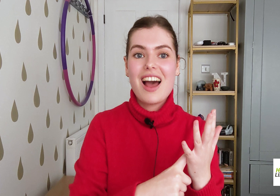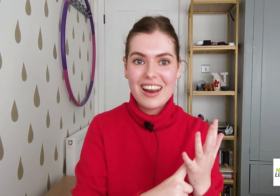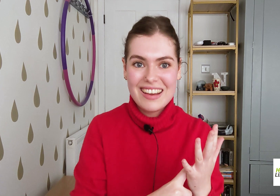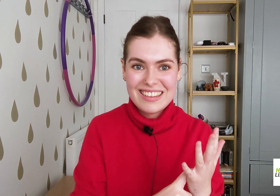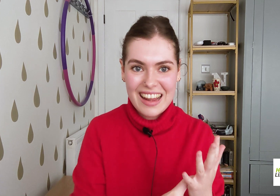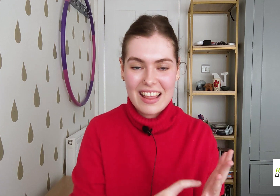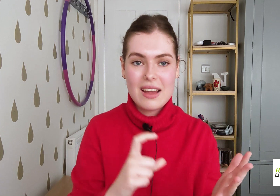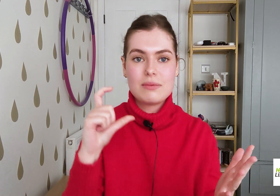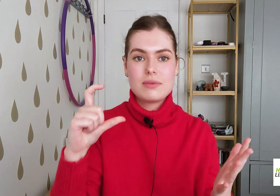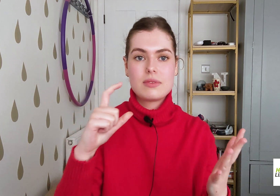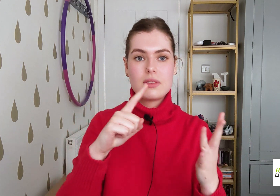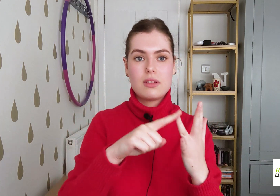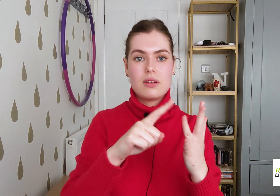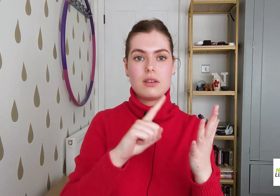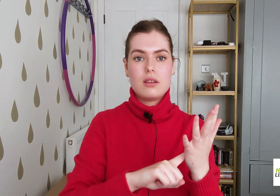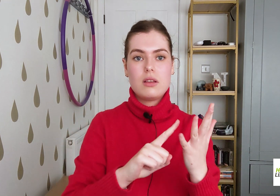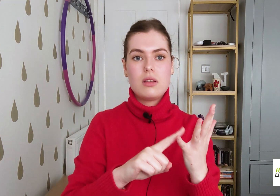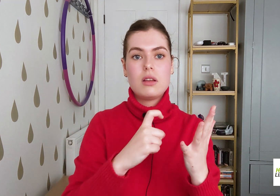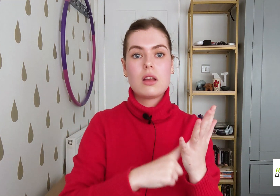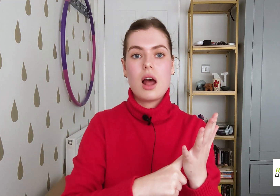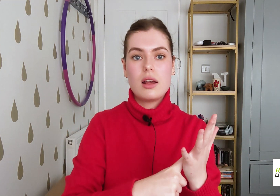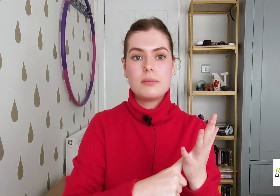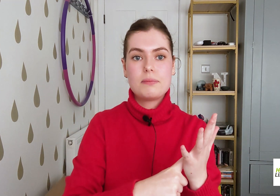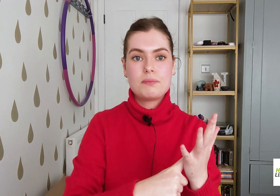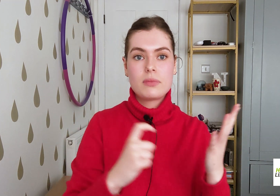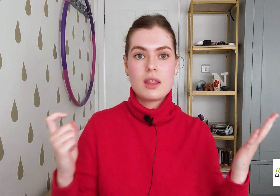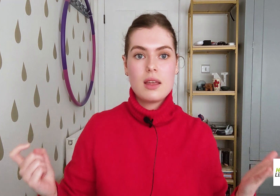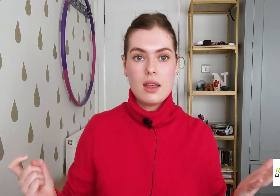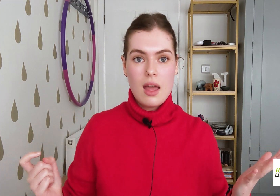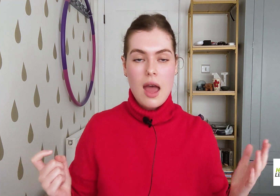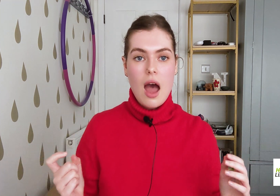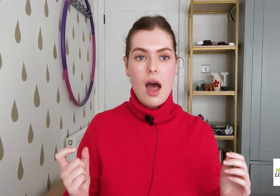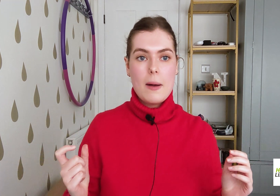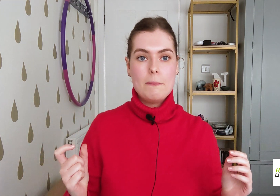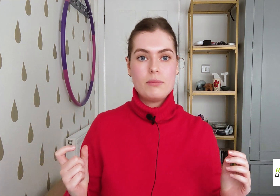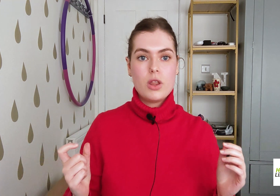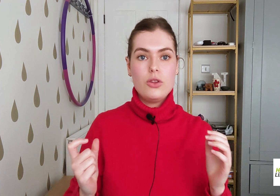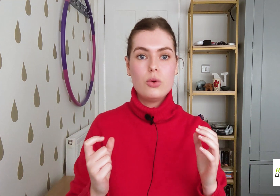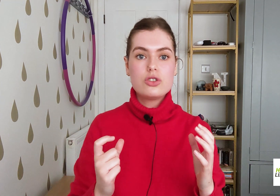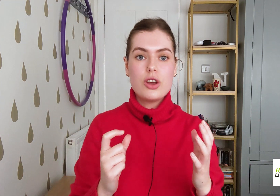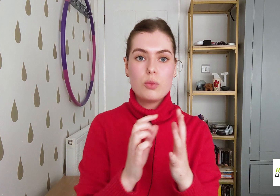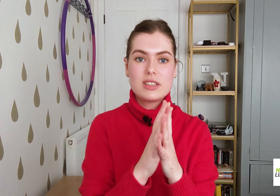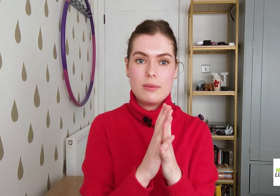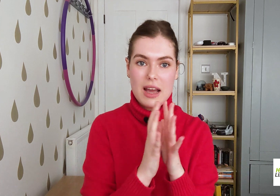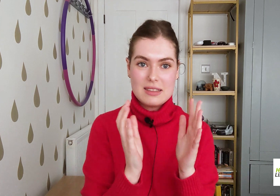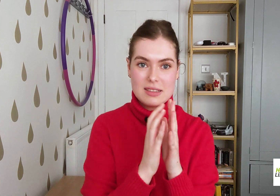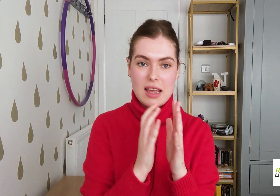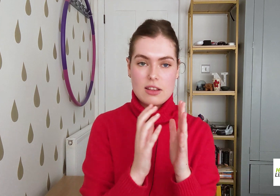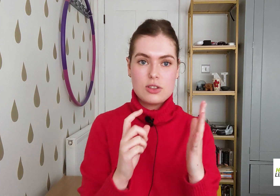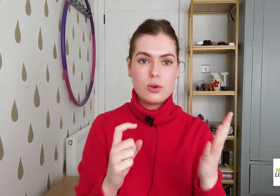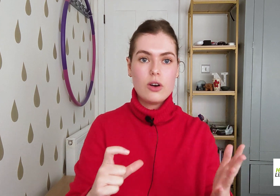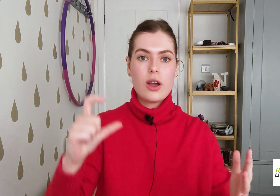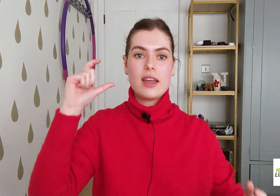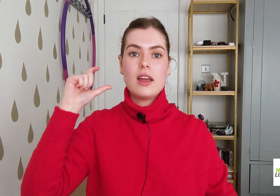colour like that “COLOUR” You also want to keep your hands together so you're not going